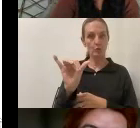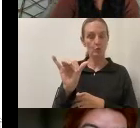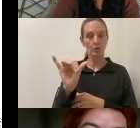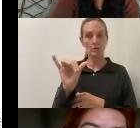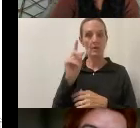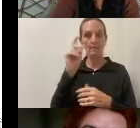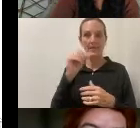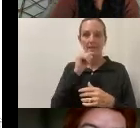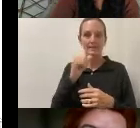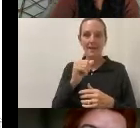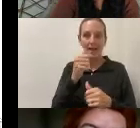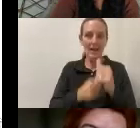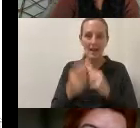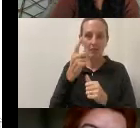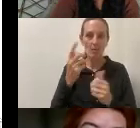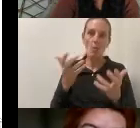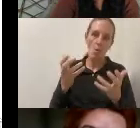has access to internet.